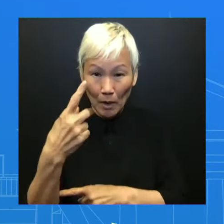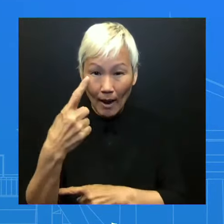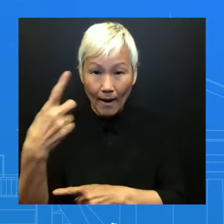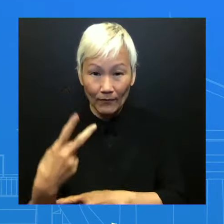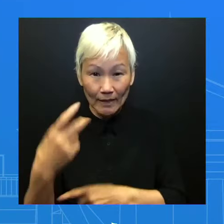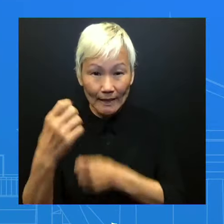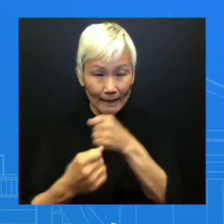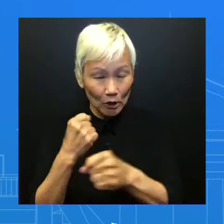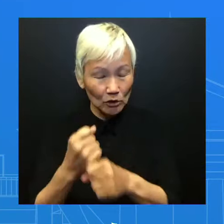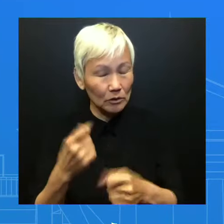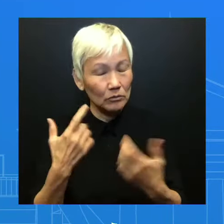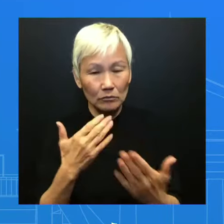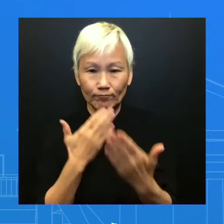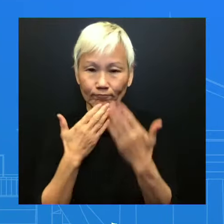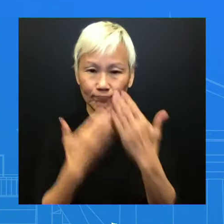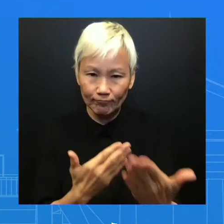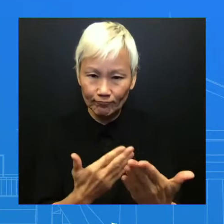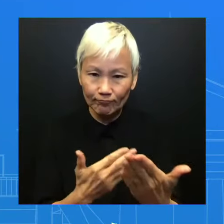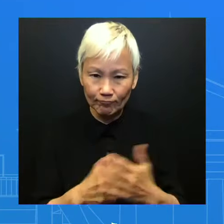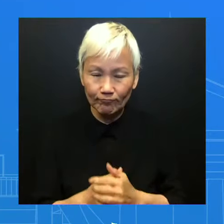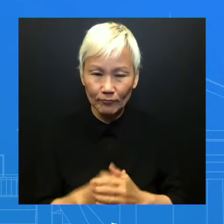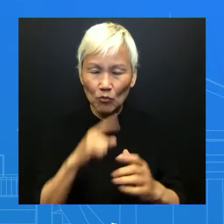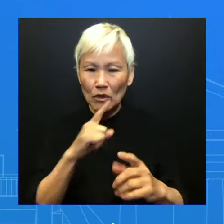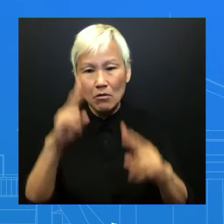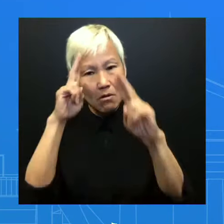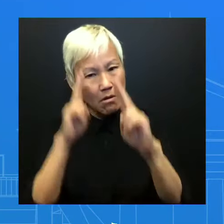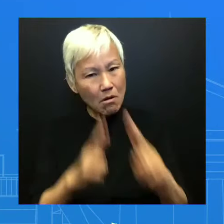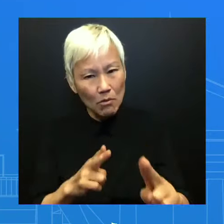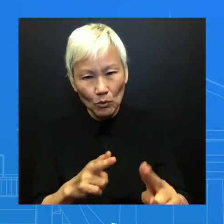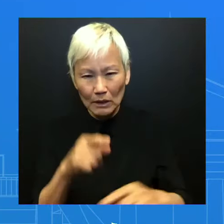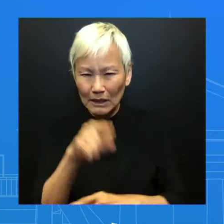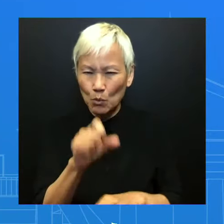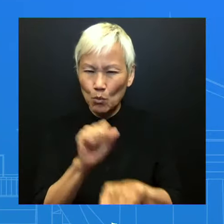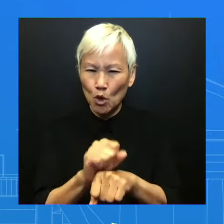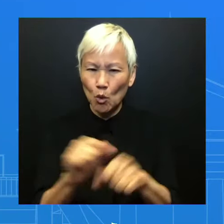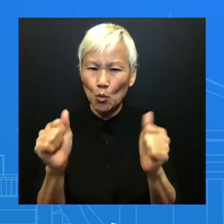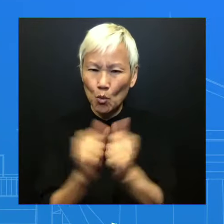for how he has worked with Secretary Austin to help our military address significant challenges,